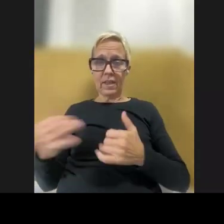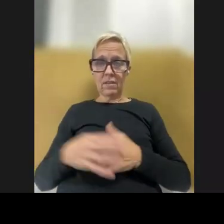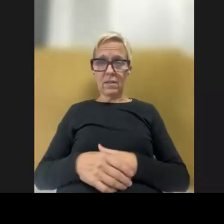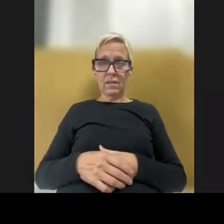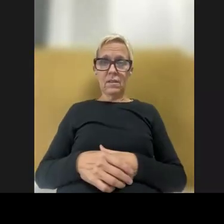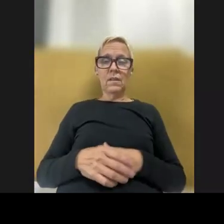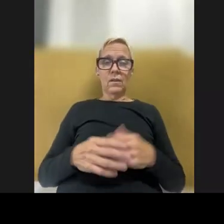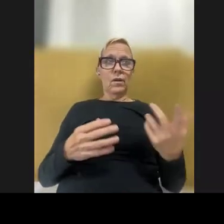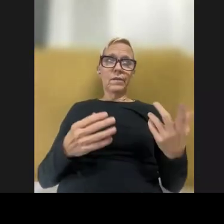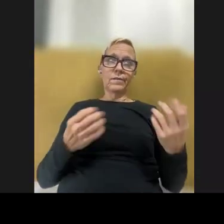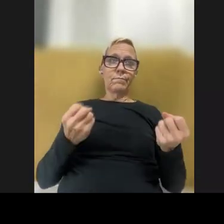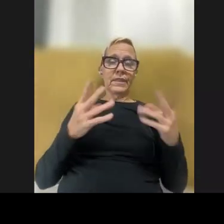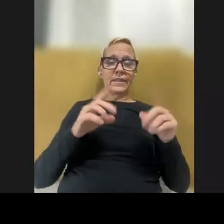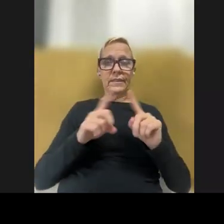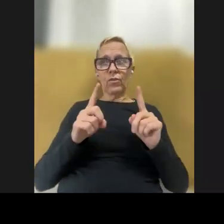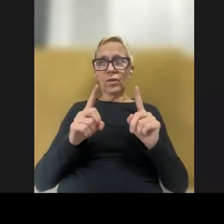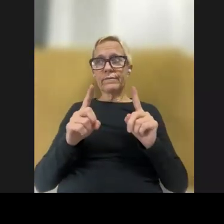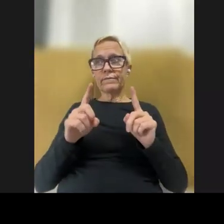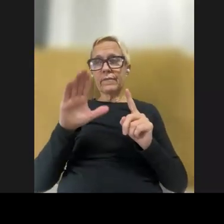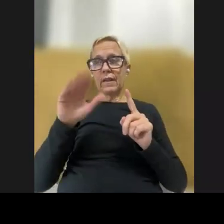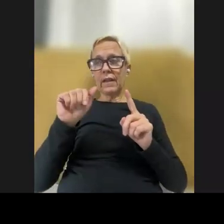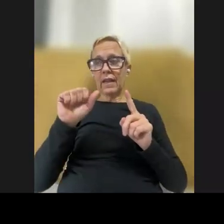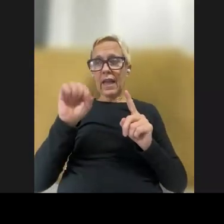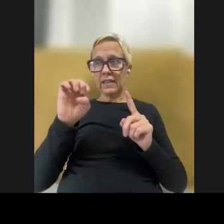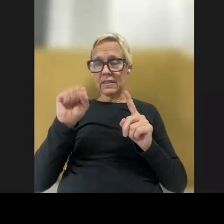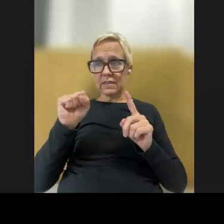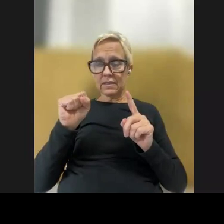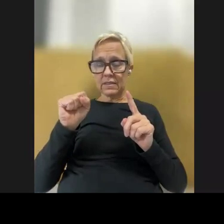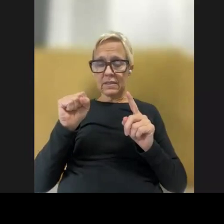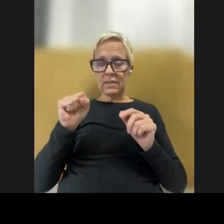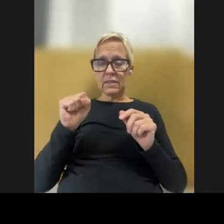Right.